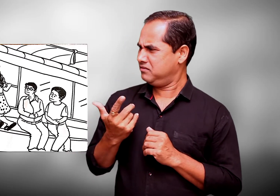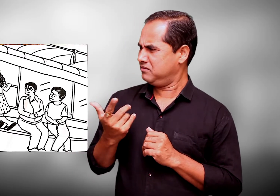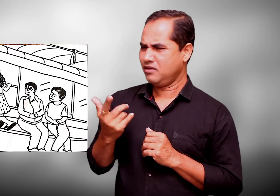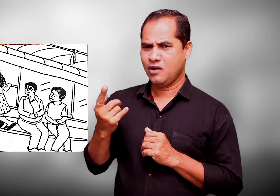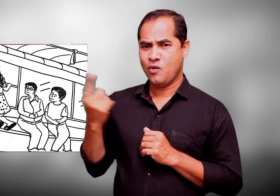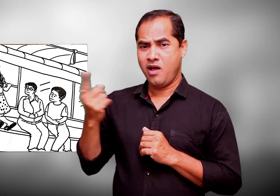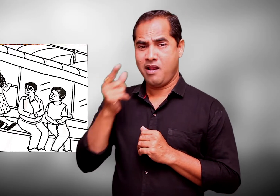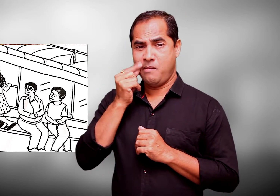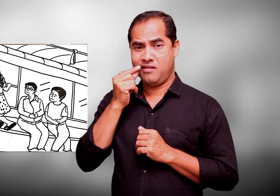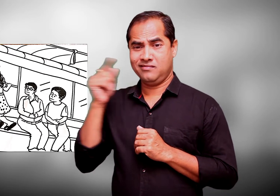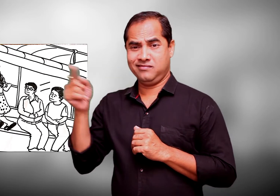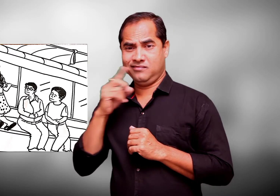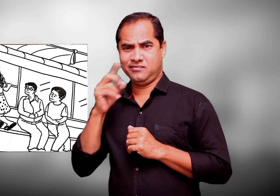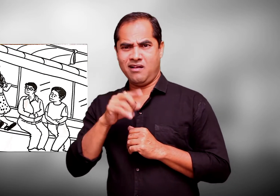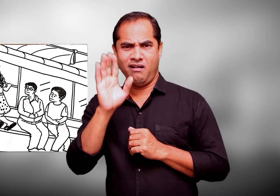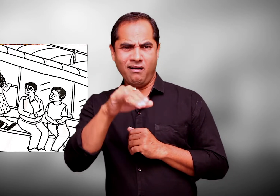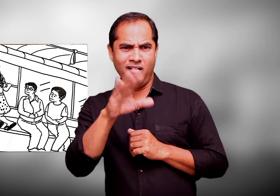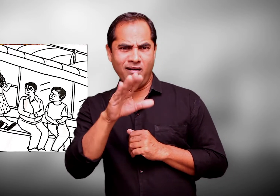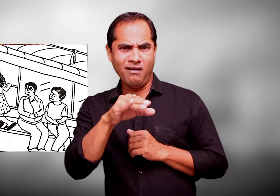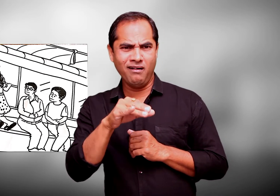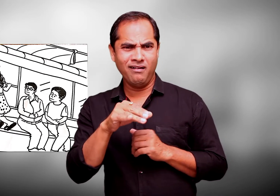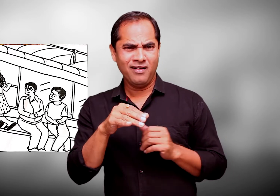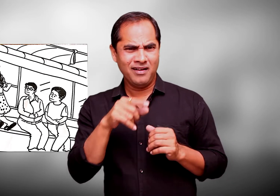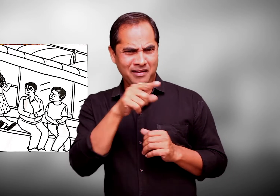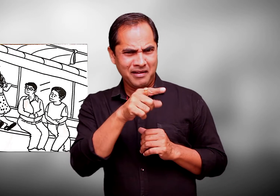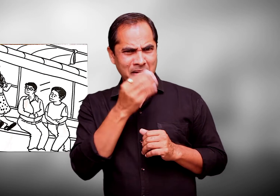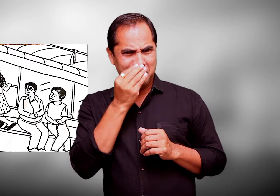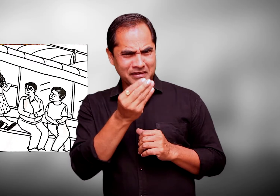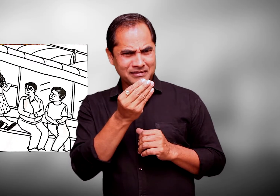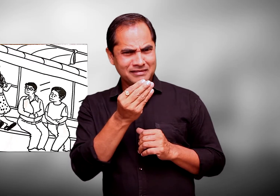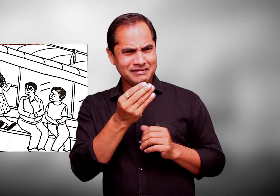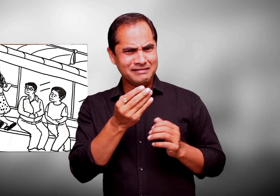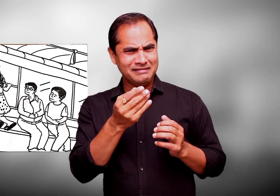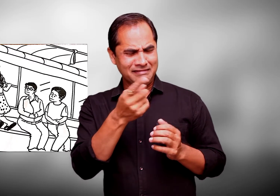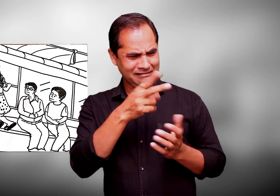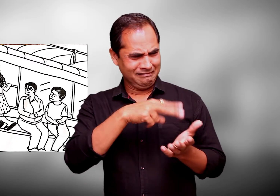voice. 'Listen, child' said the voice 'you shouldn't stand like that'